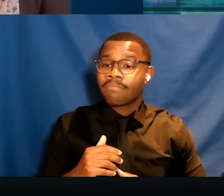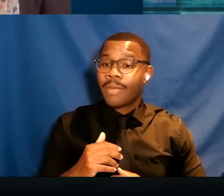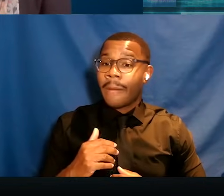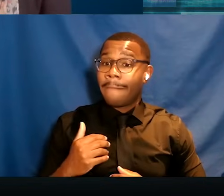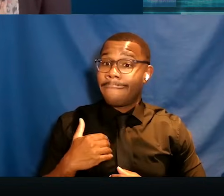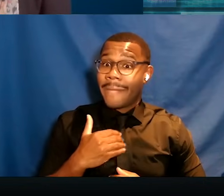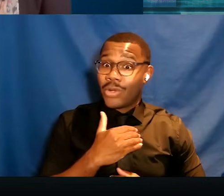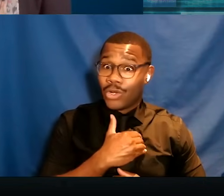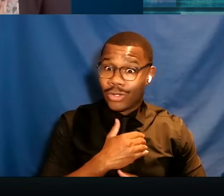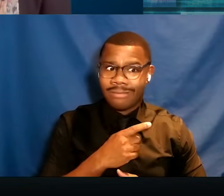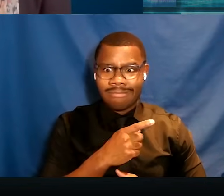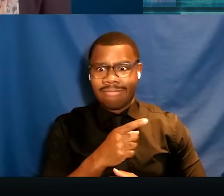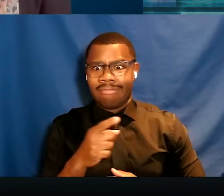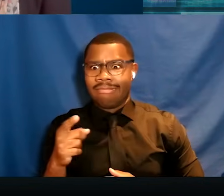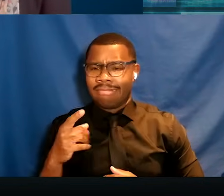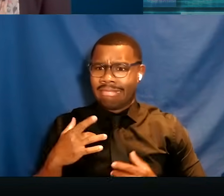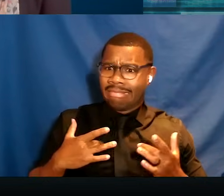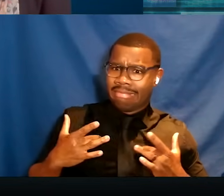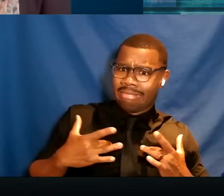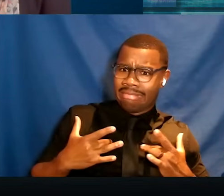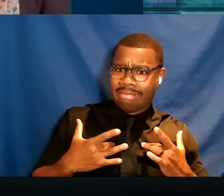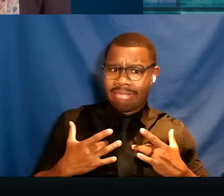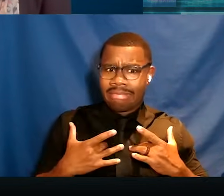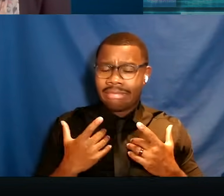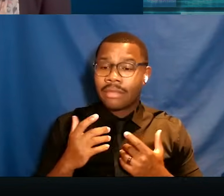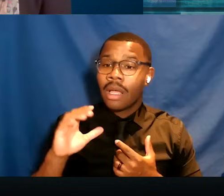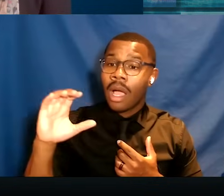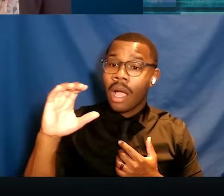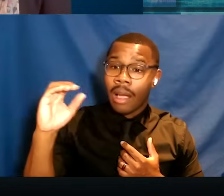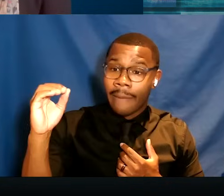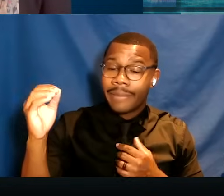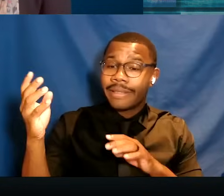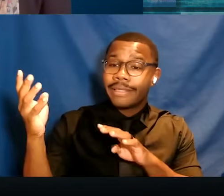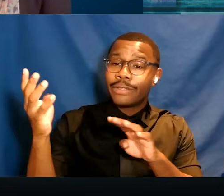and how the companies, the streamers and the studios, plan to use the technology